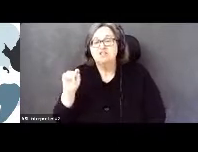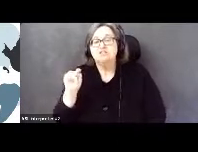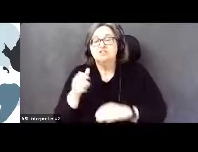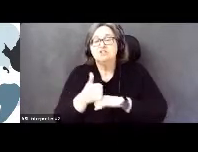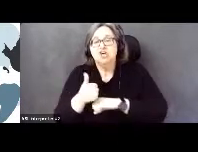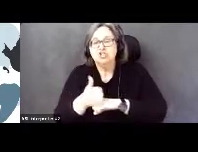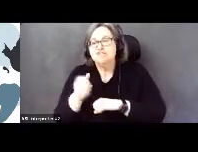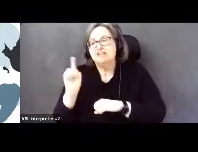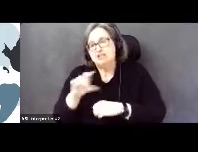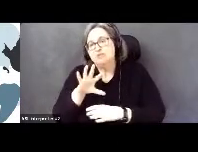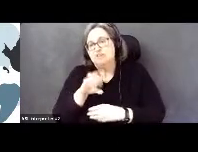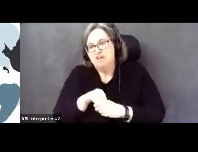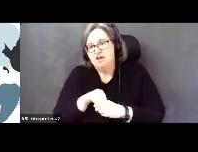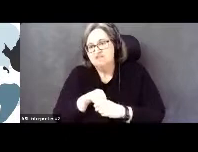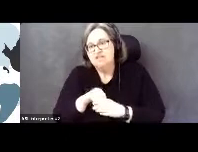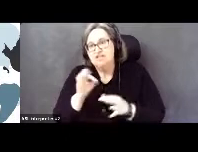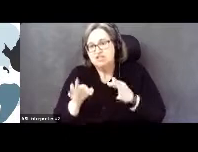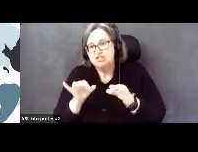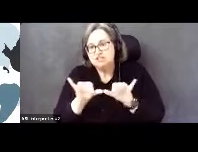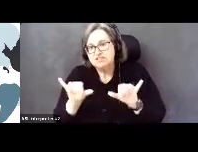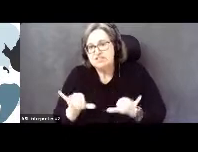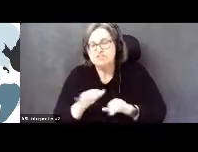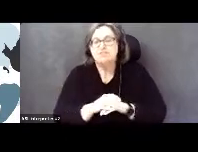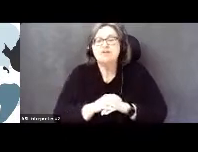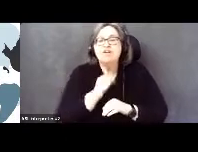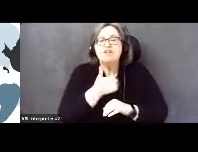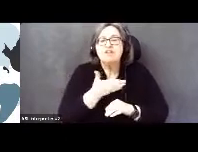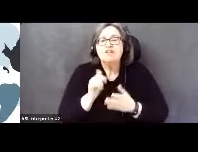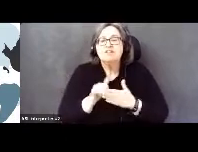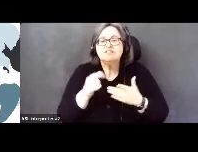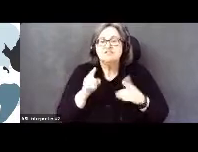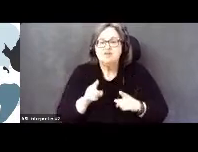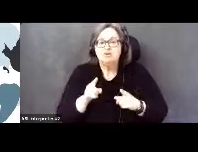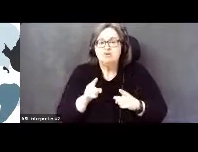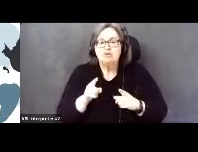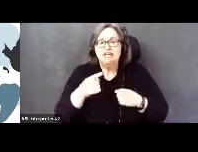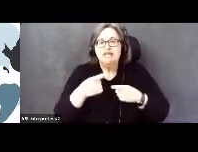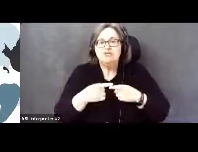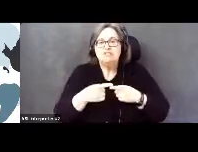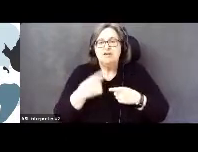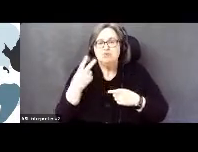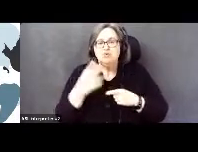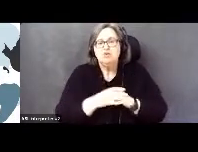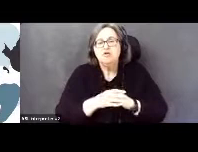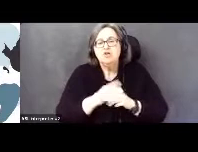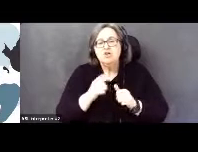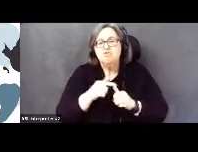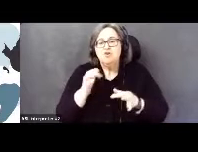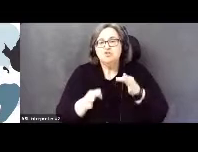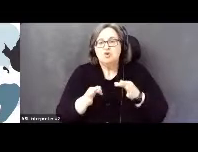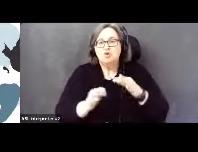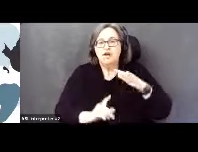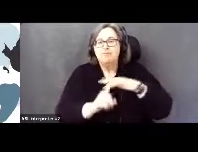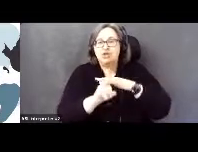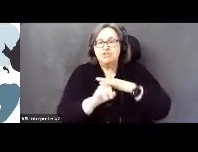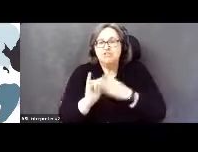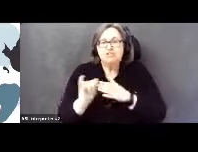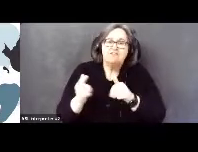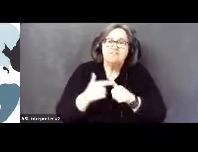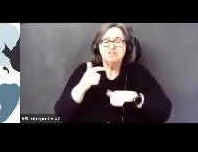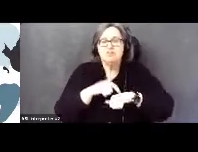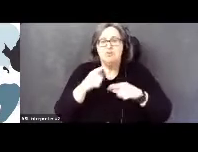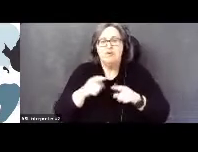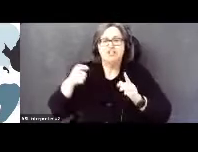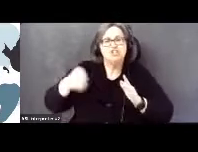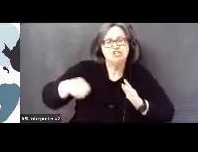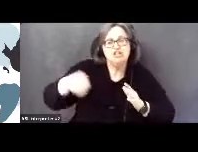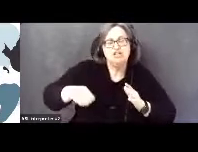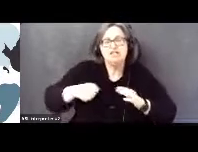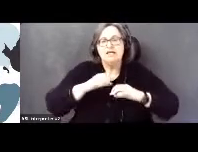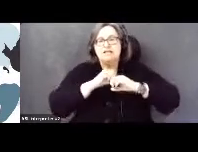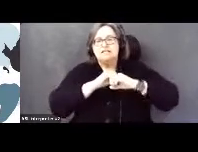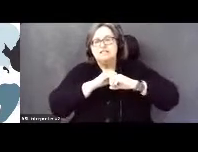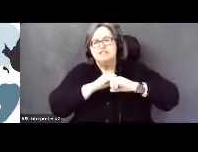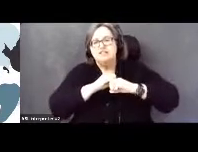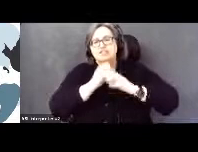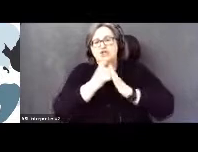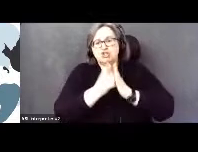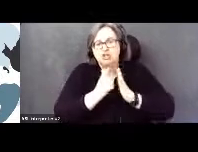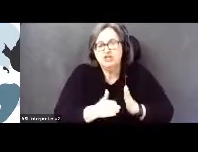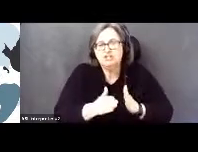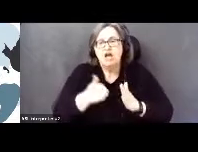first thing taking place here is court appearance. That's when they are going to get involved